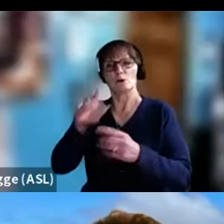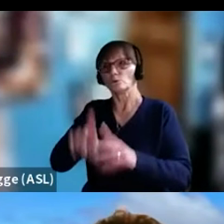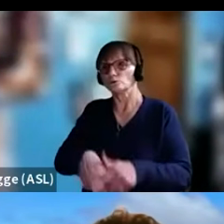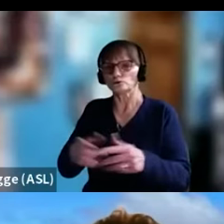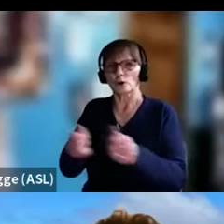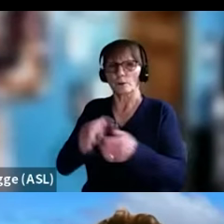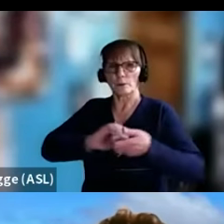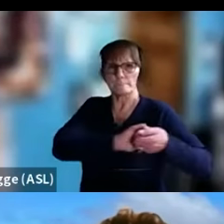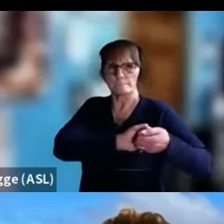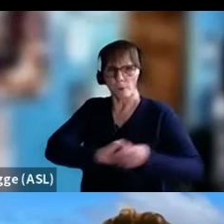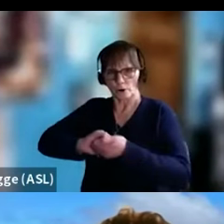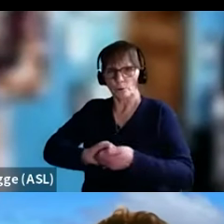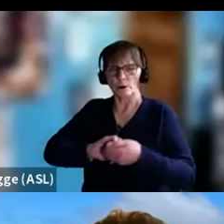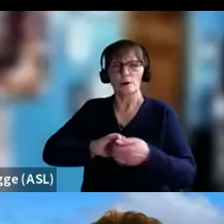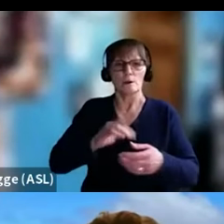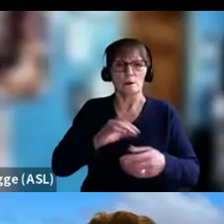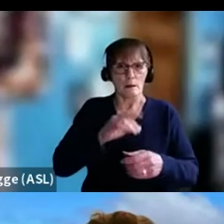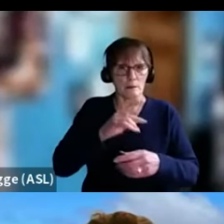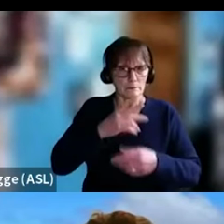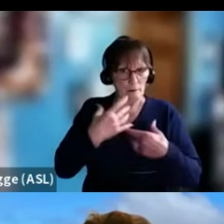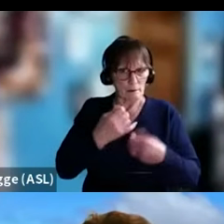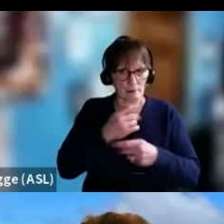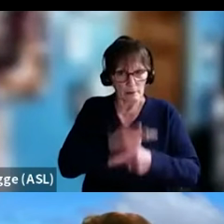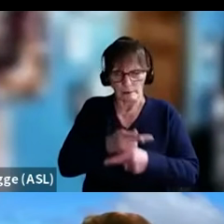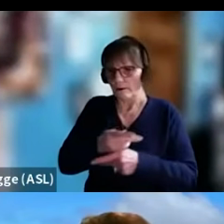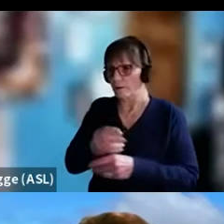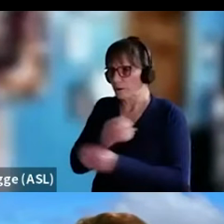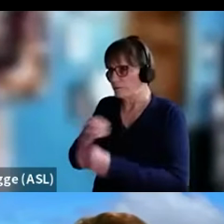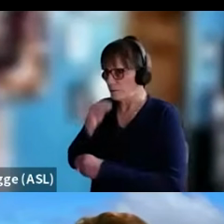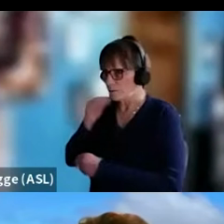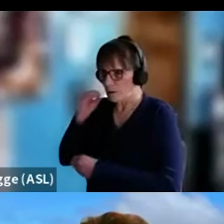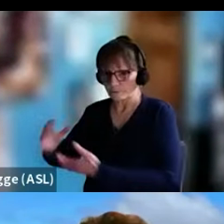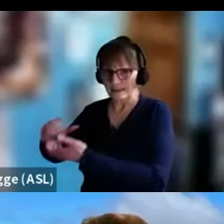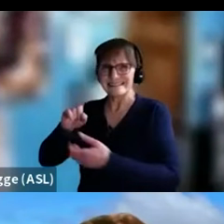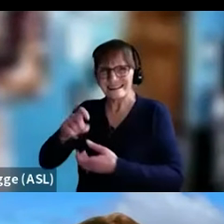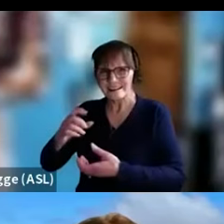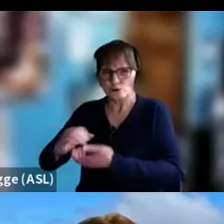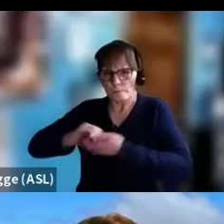So healthcare and the homelessness response system need to partner better. But in addition to that,